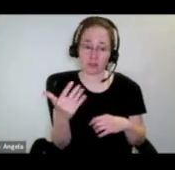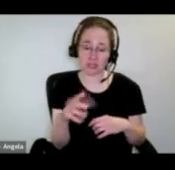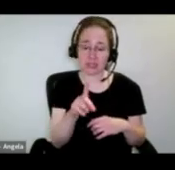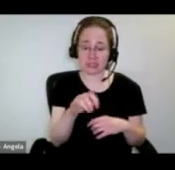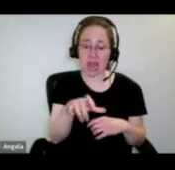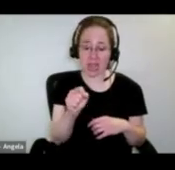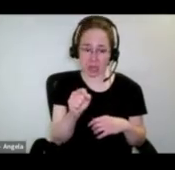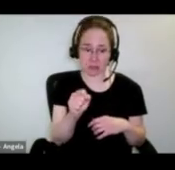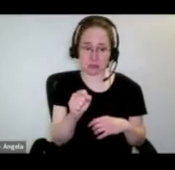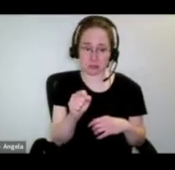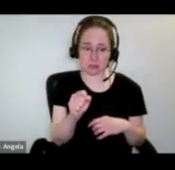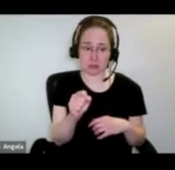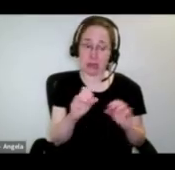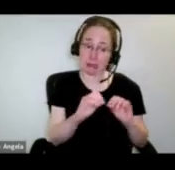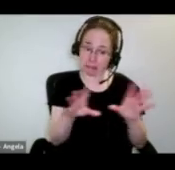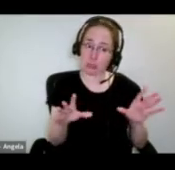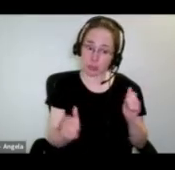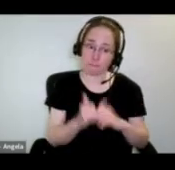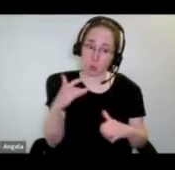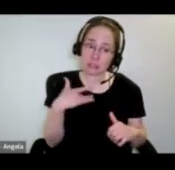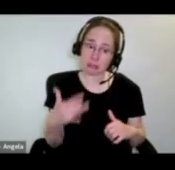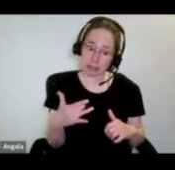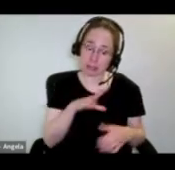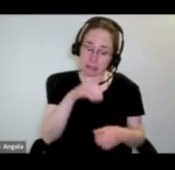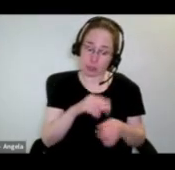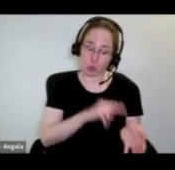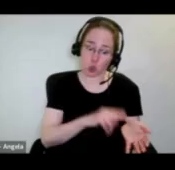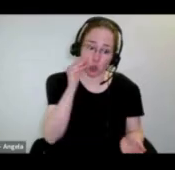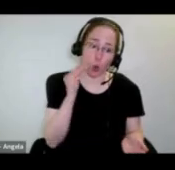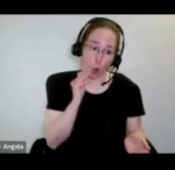David Watkins: So if we are to consider only those 115 dyads.